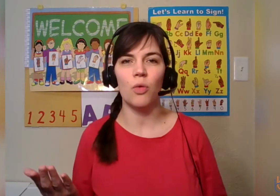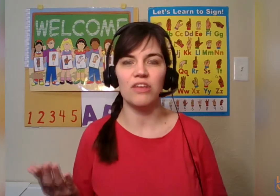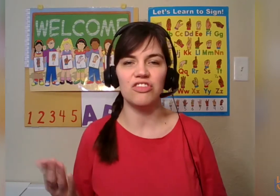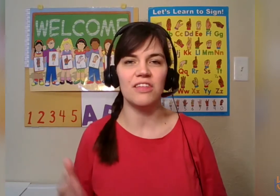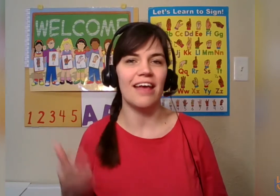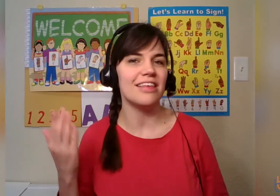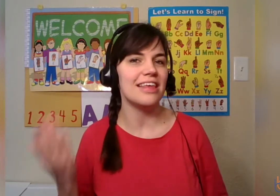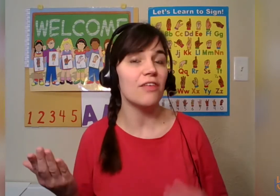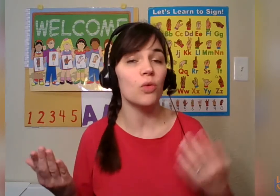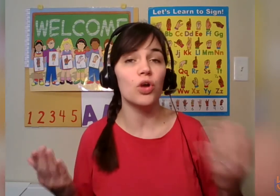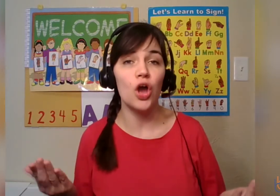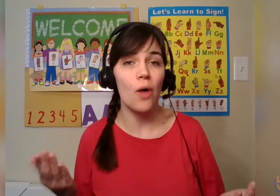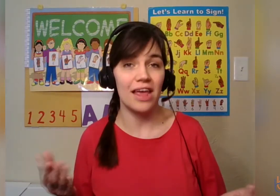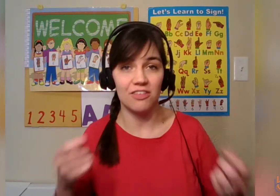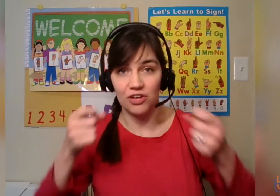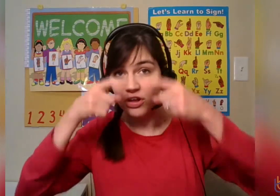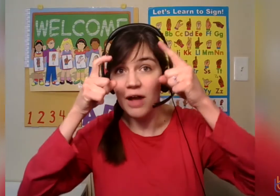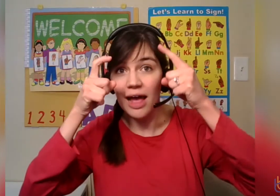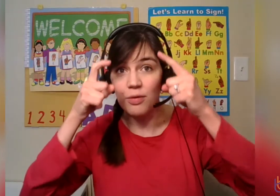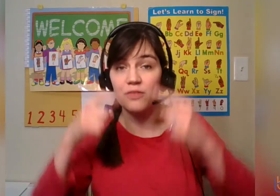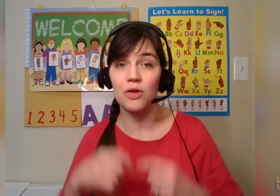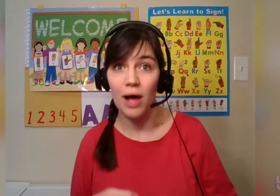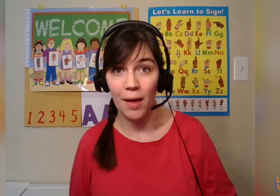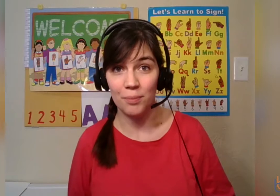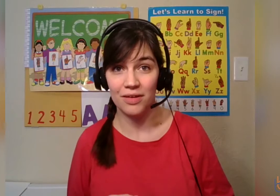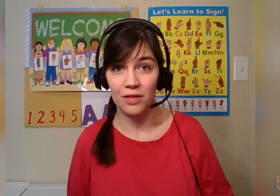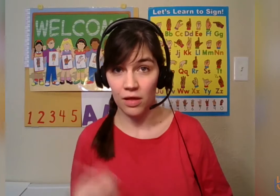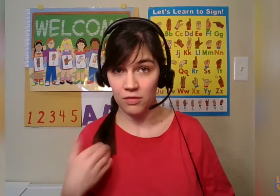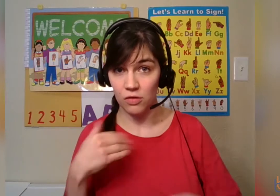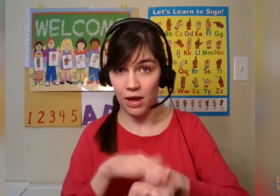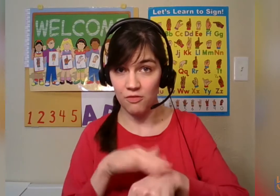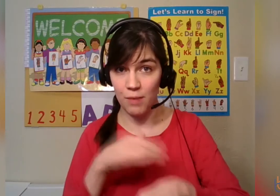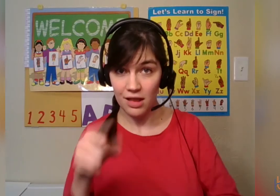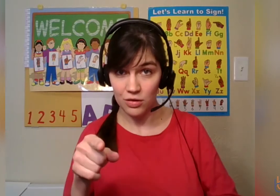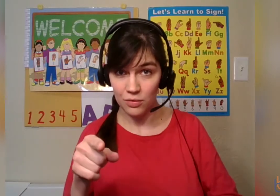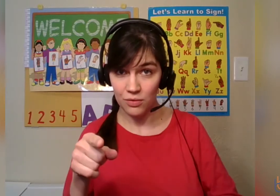question that has a yes-or-no answer, your eyebrows go up. So "Have pet you?" and